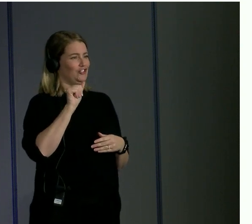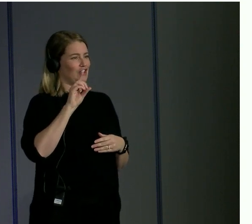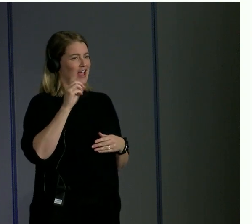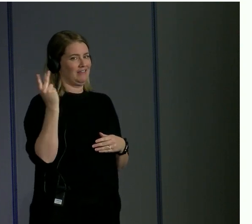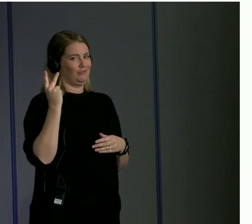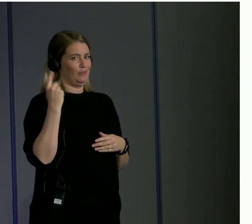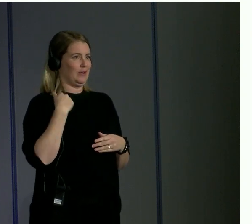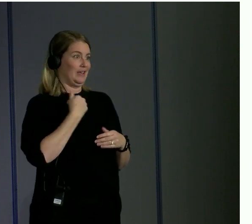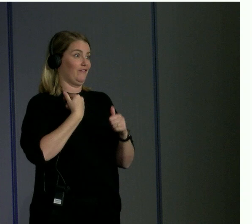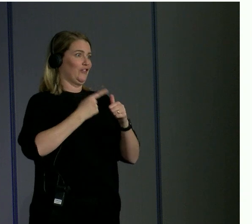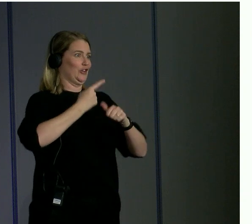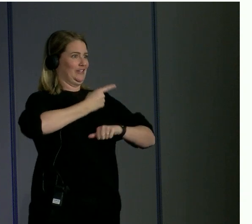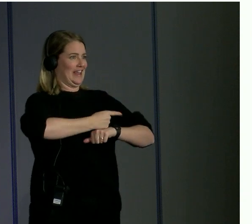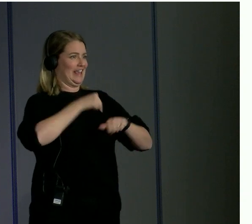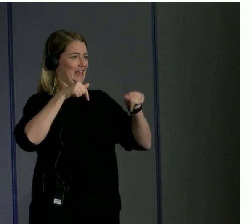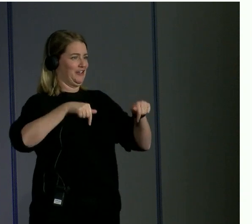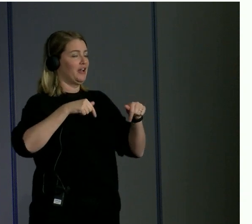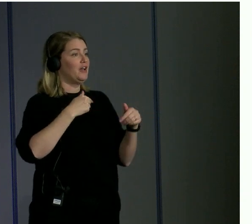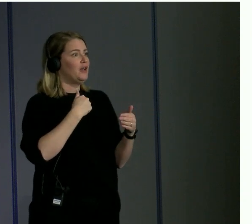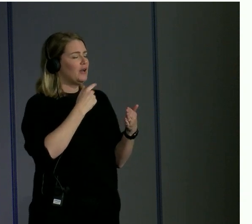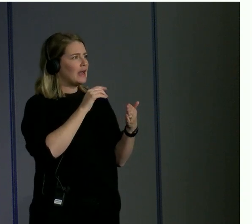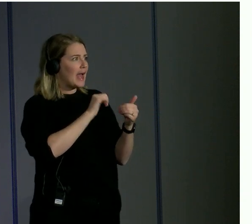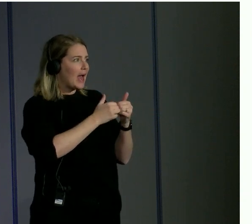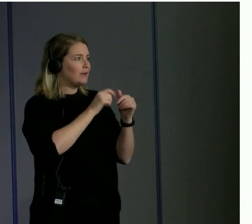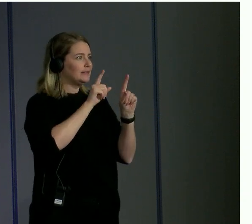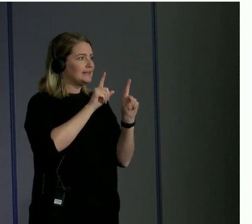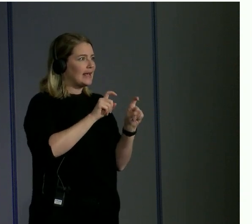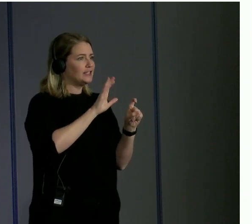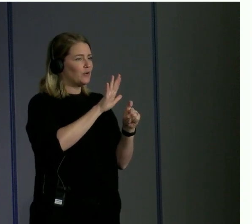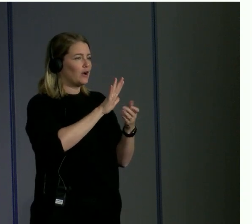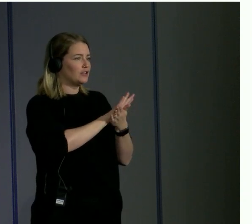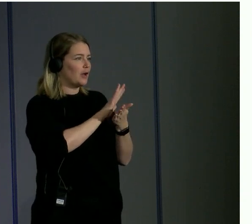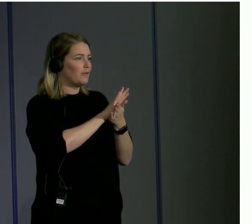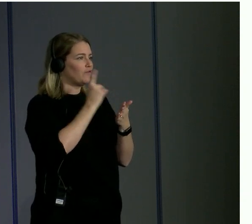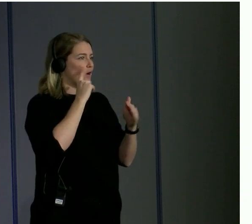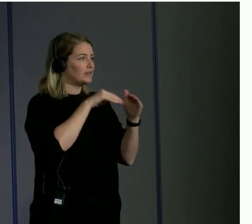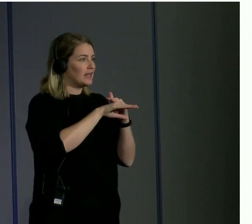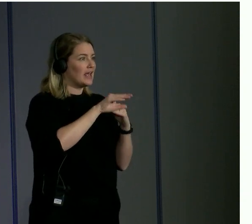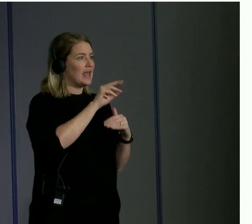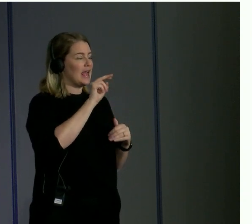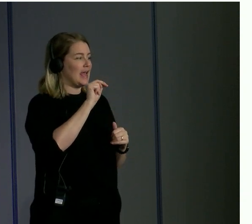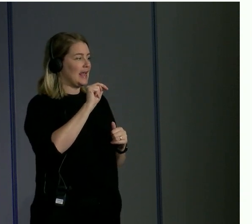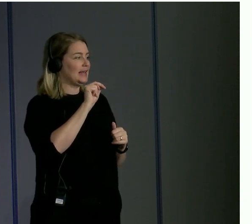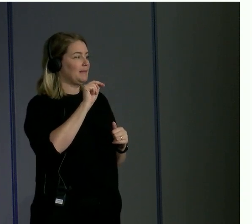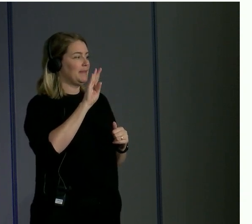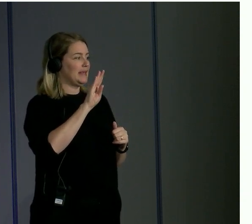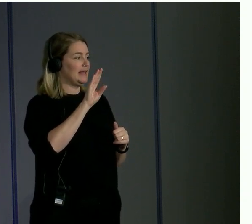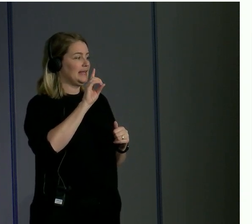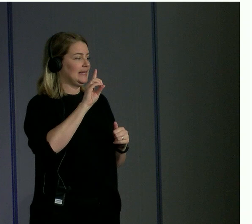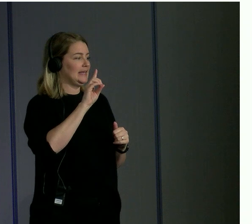pre-conference lab on how to test your document with accessibility with NVDA. And there's some